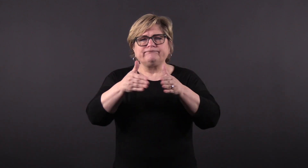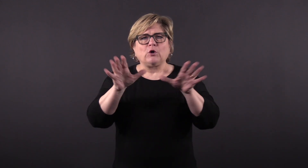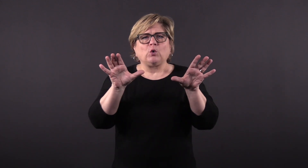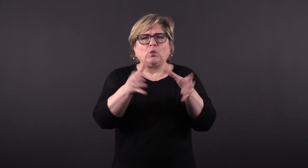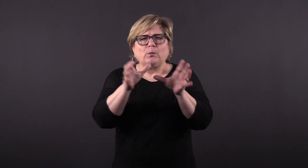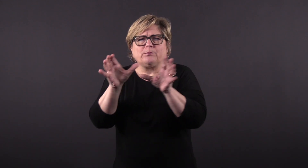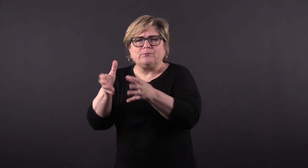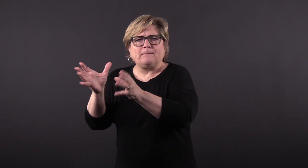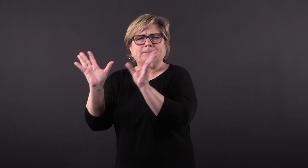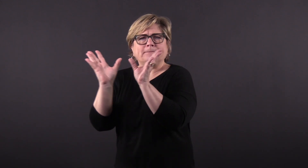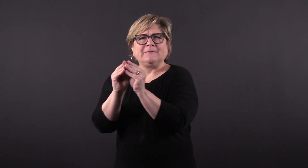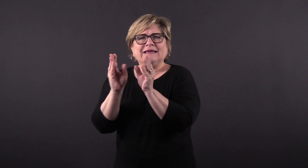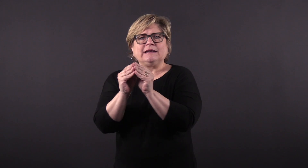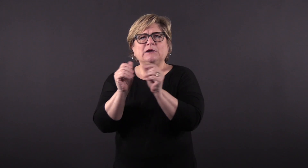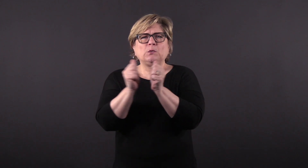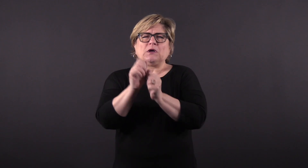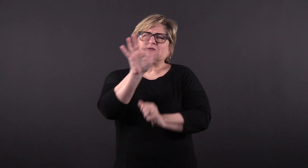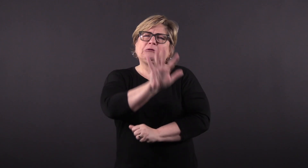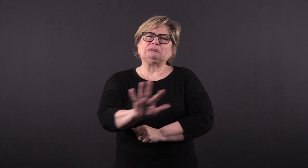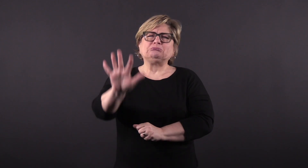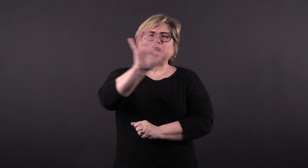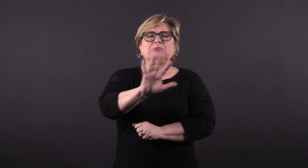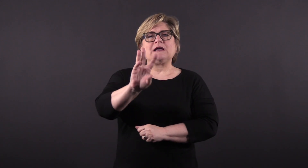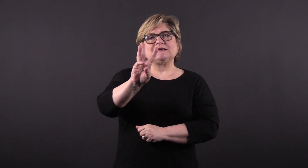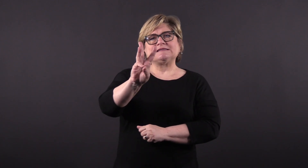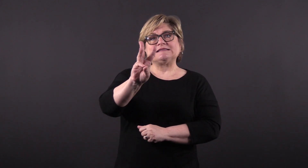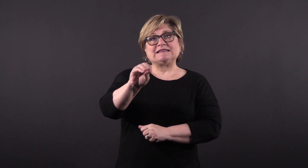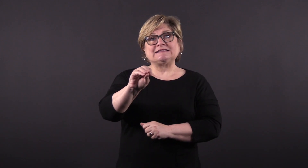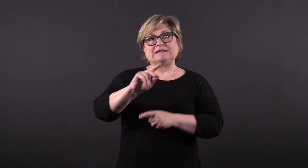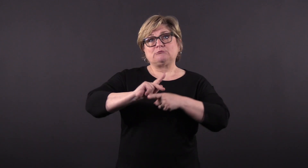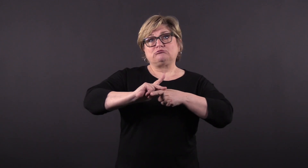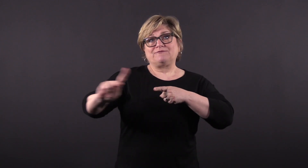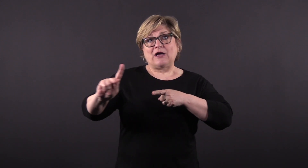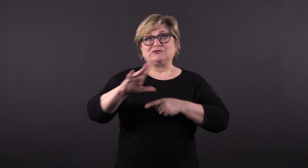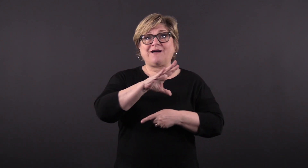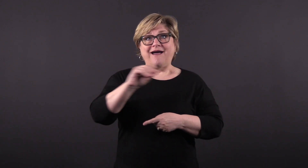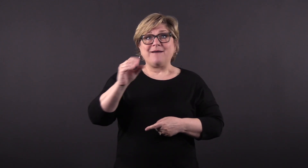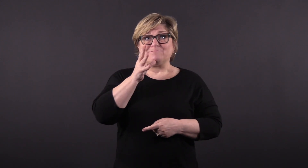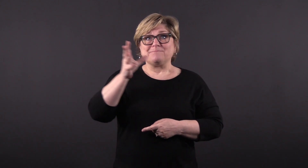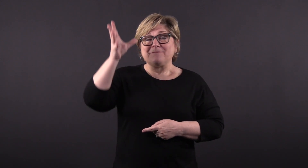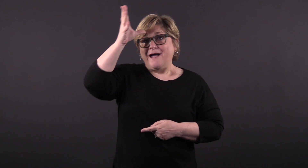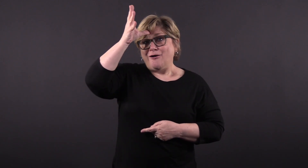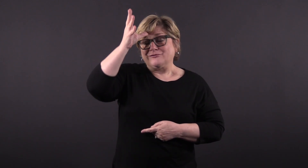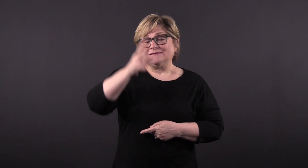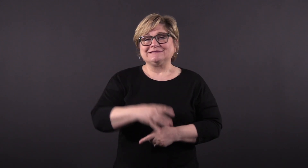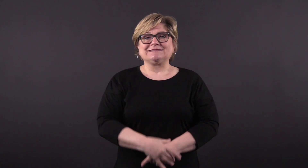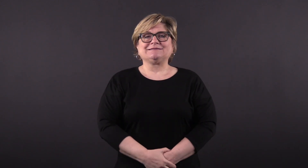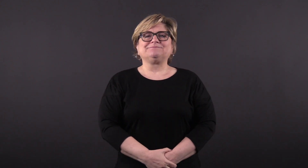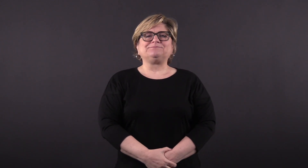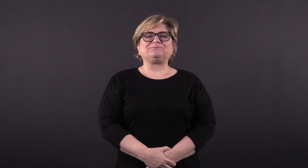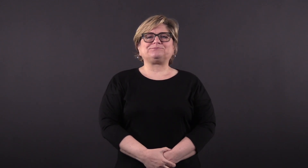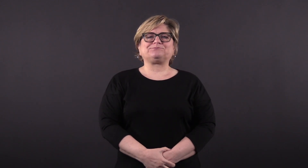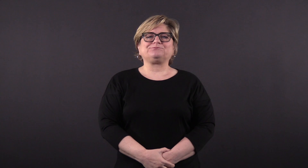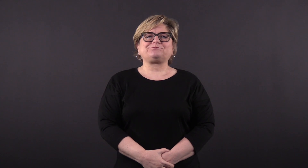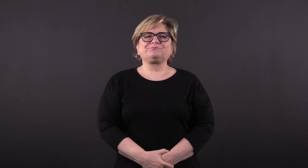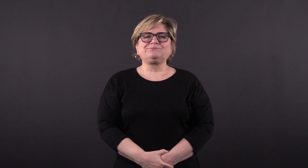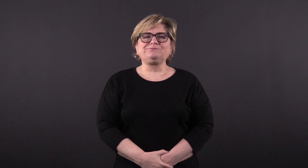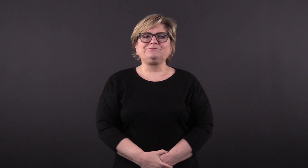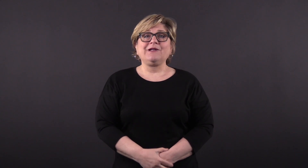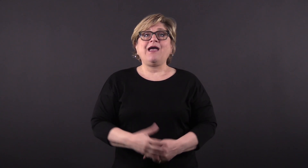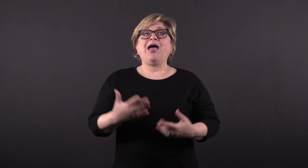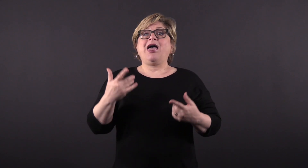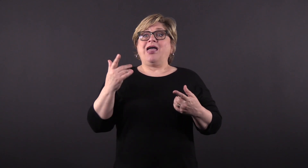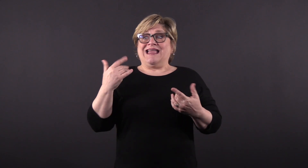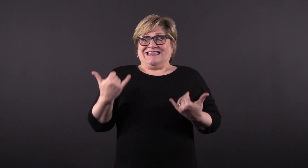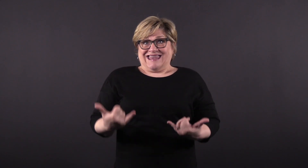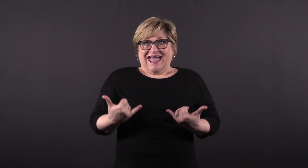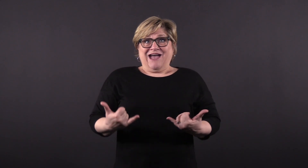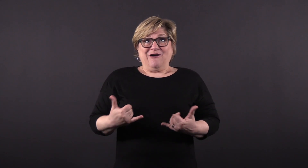meetings with approximately 60 professionals and parents.